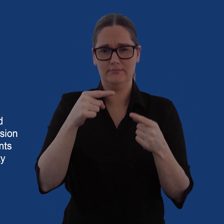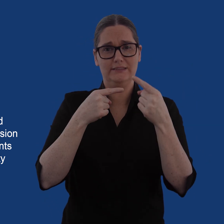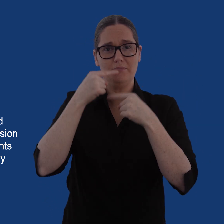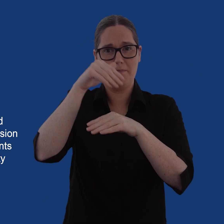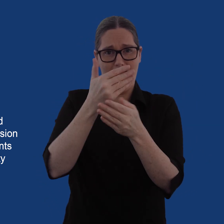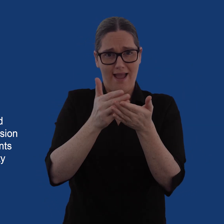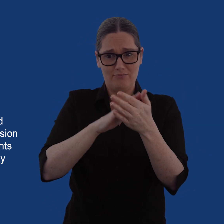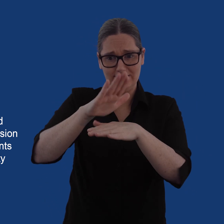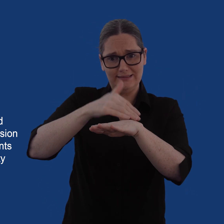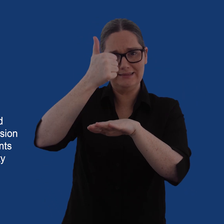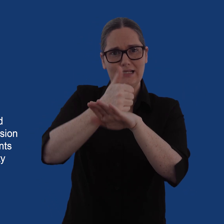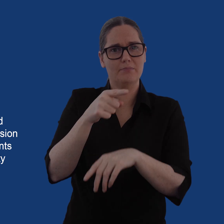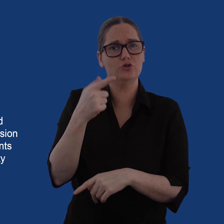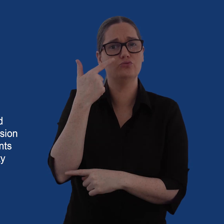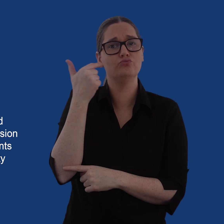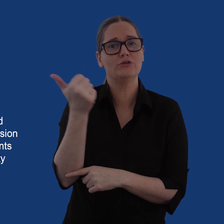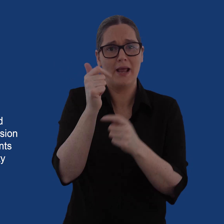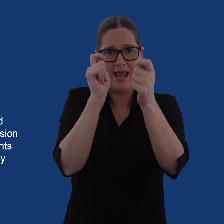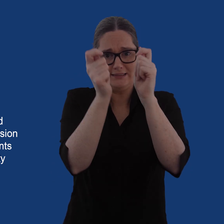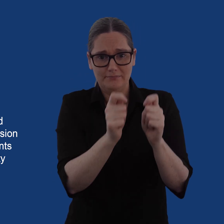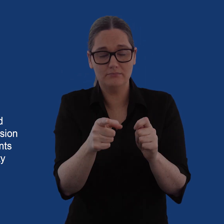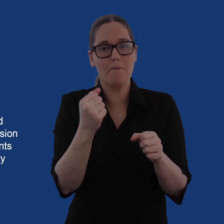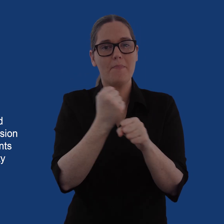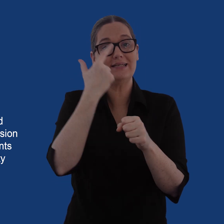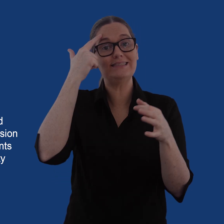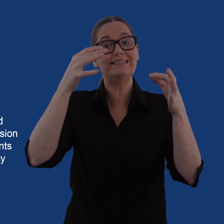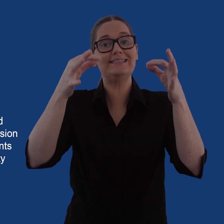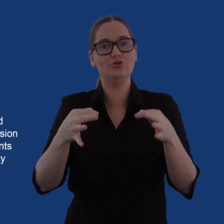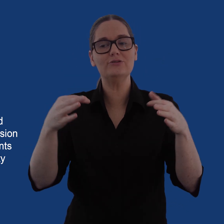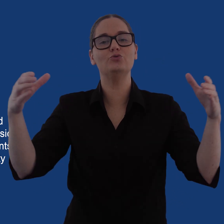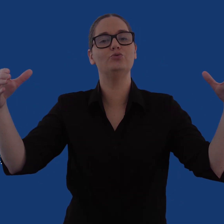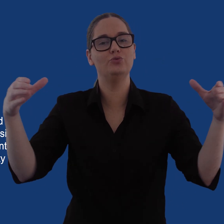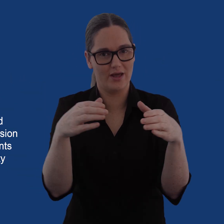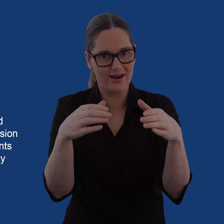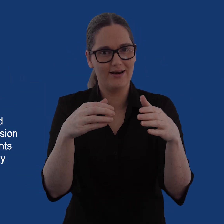to set up reasonable adjustments and make decisions together.